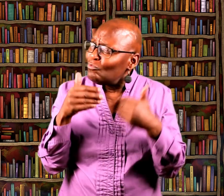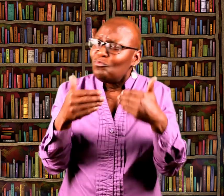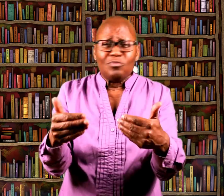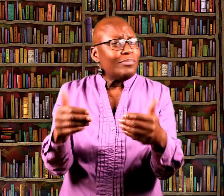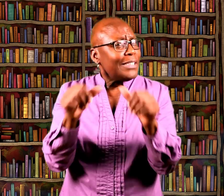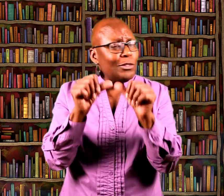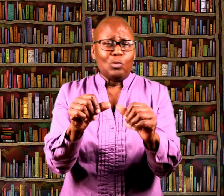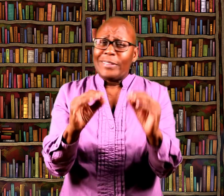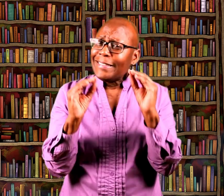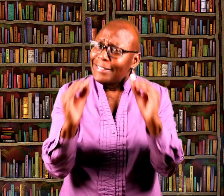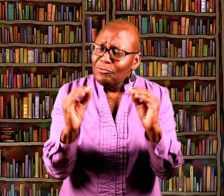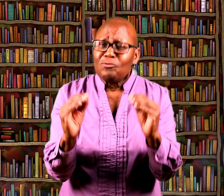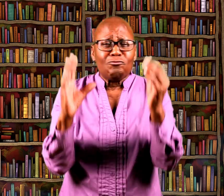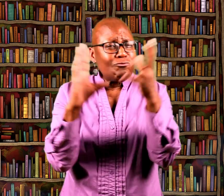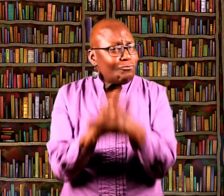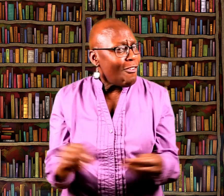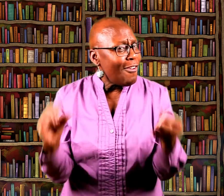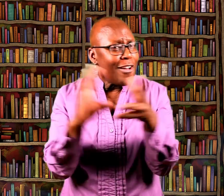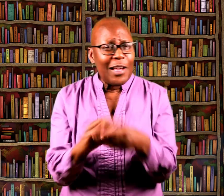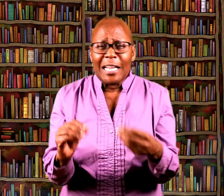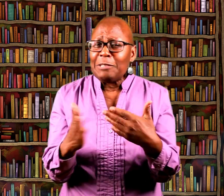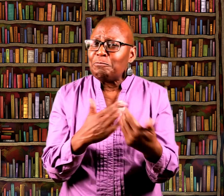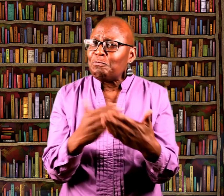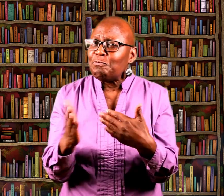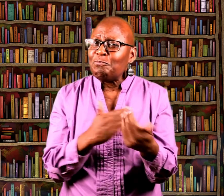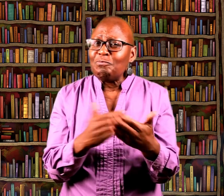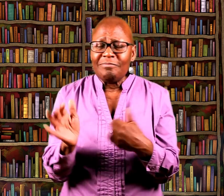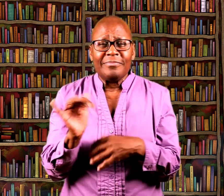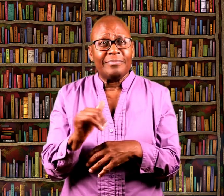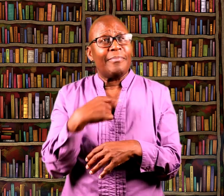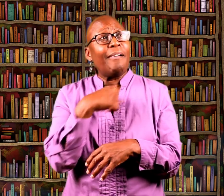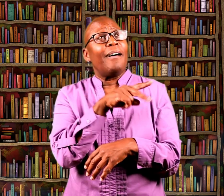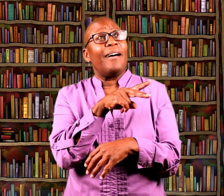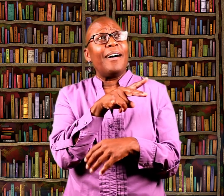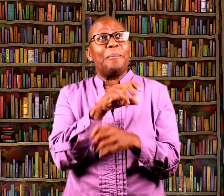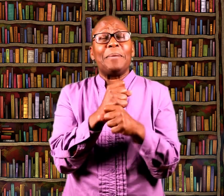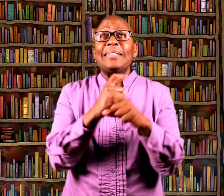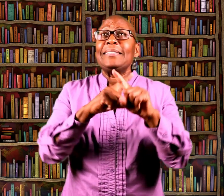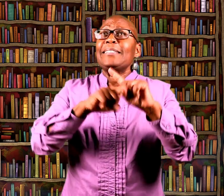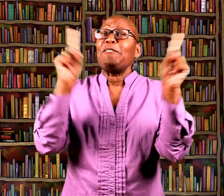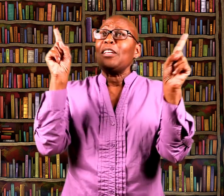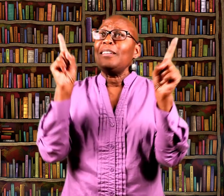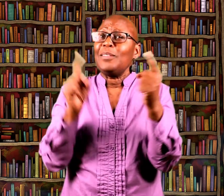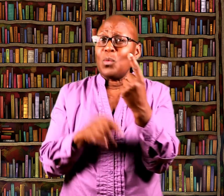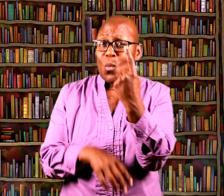Tell stories regardless. That, I realized, really made a difference for one child.